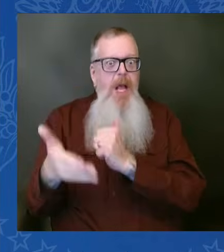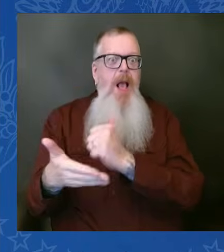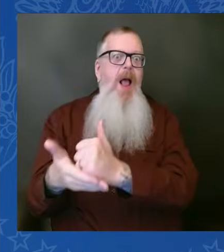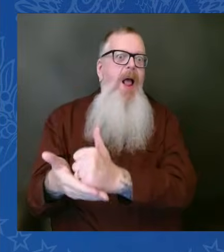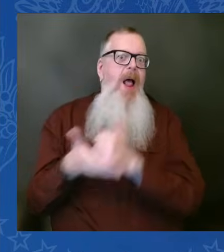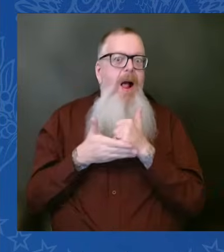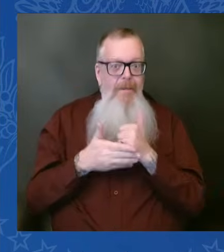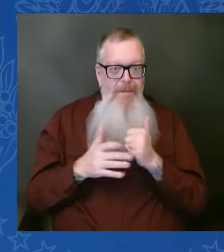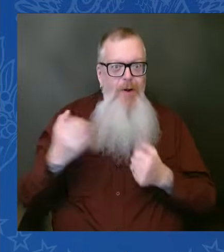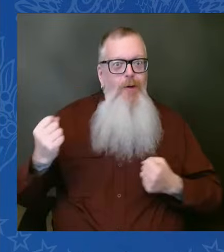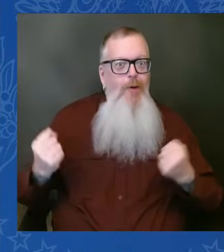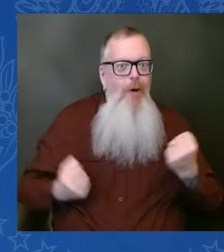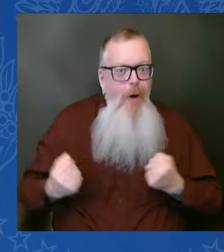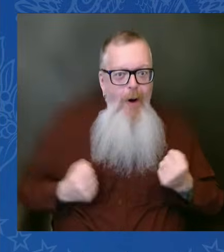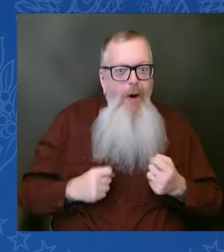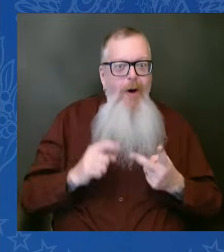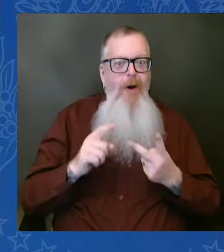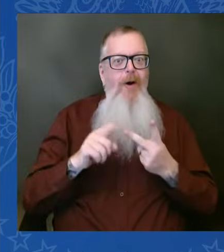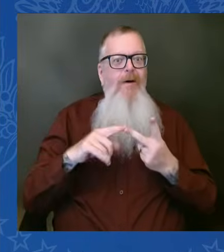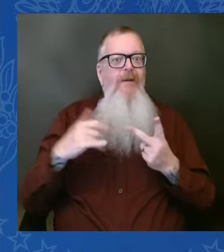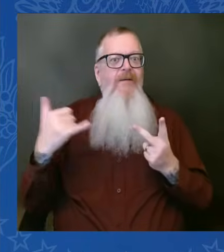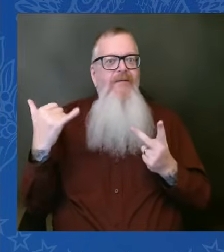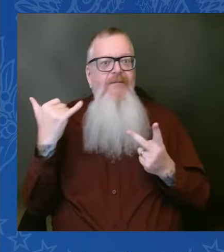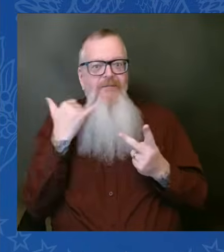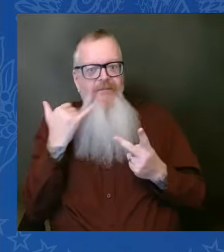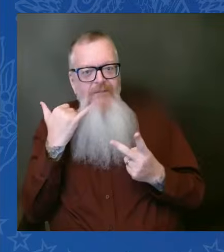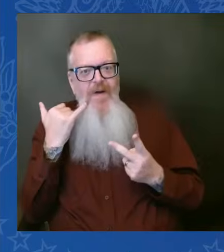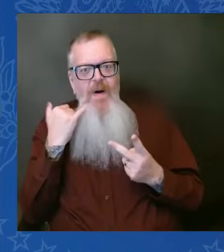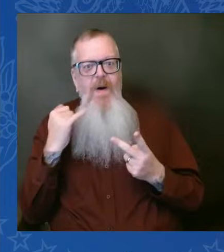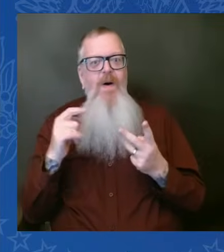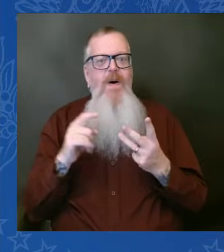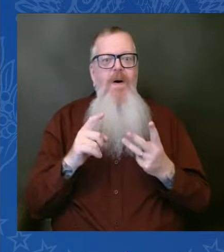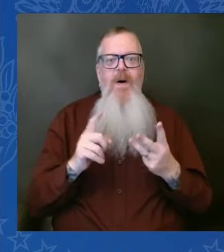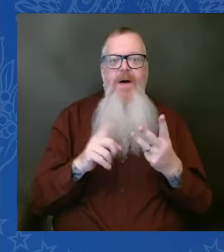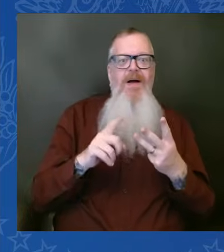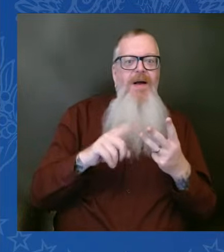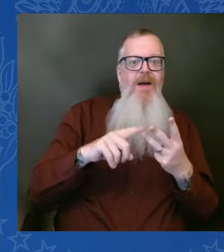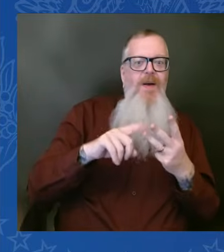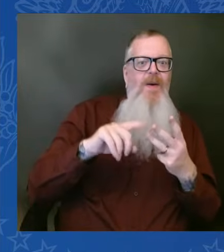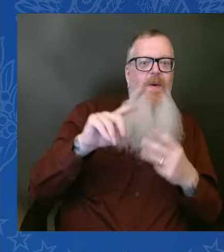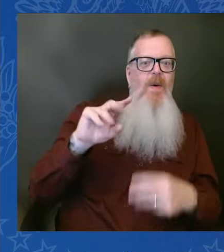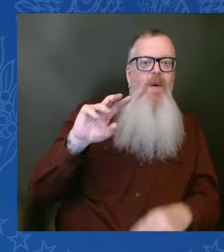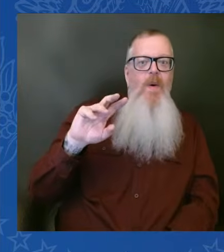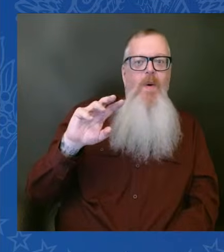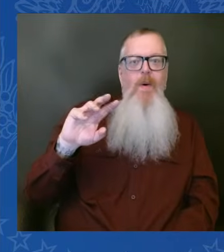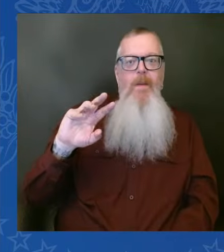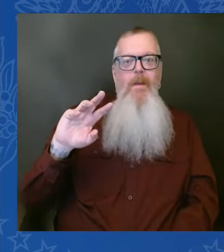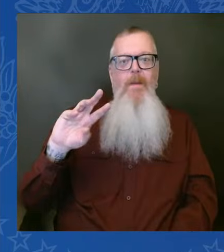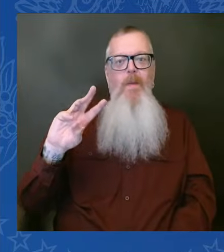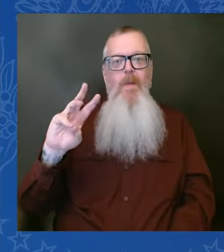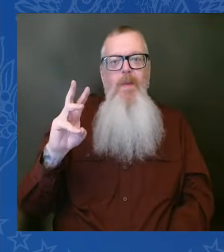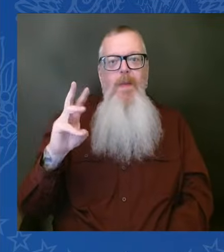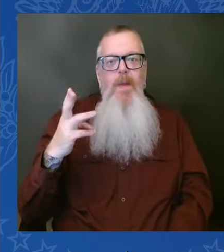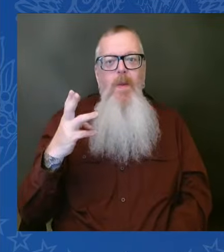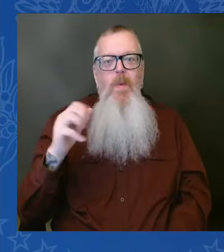cell phones, everything in between. The United States invented these computer chips, but over time, we stopped making them.